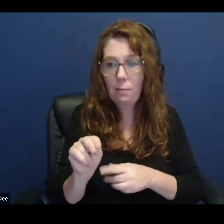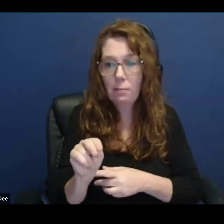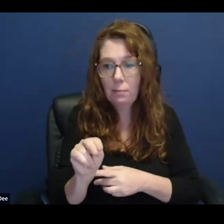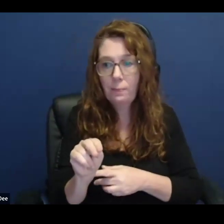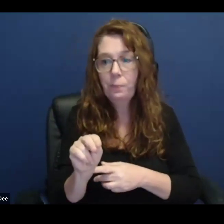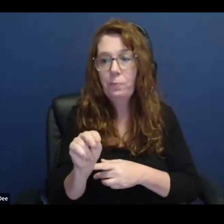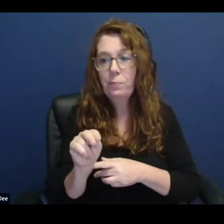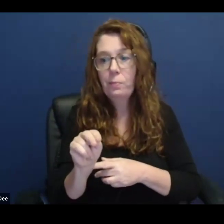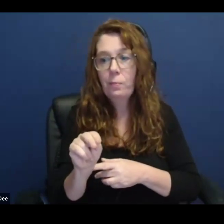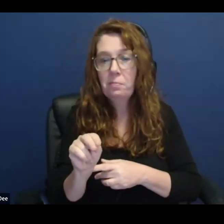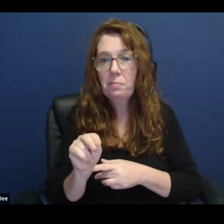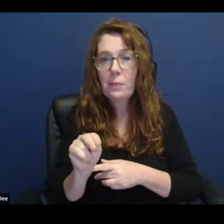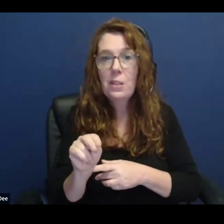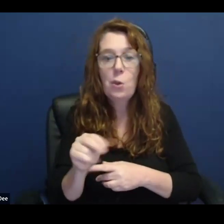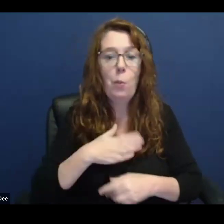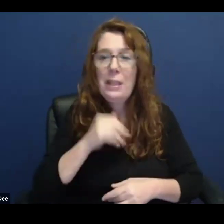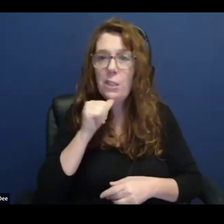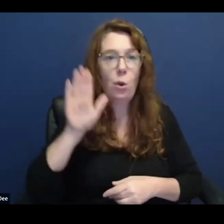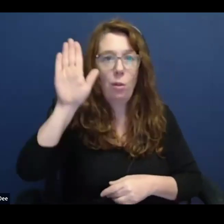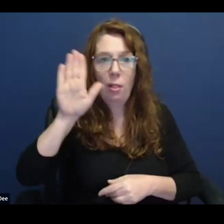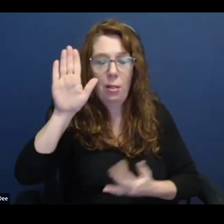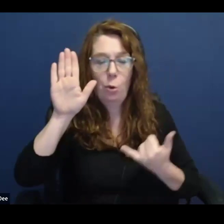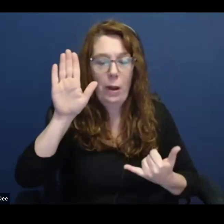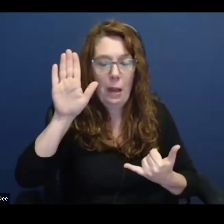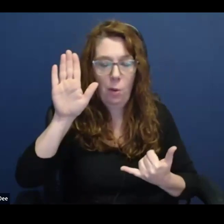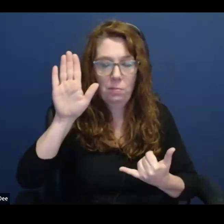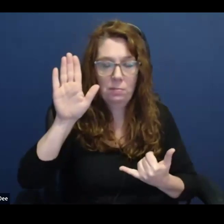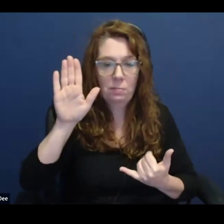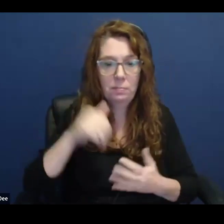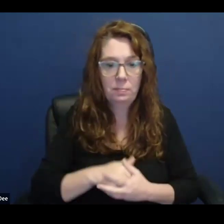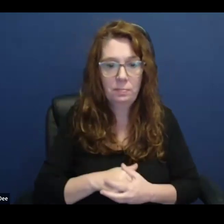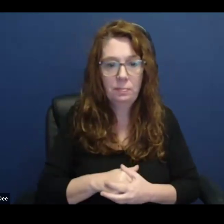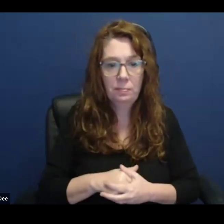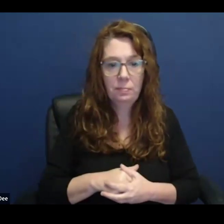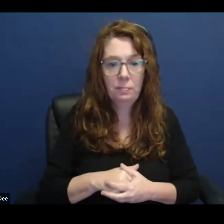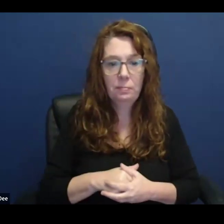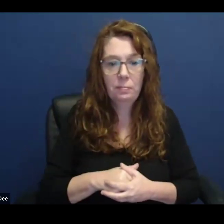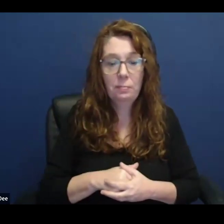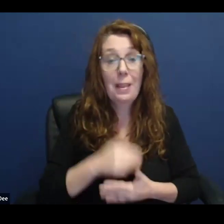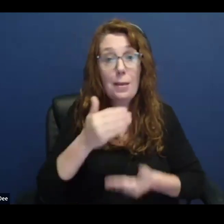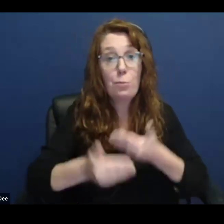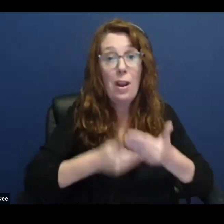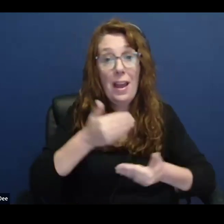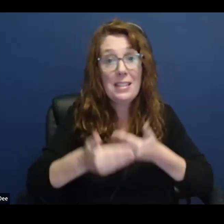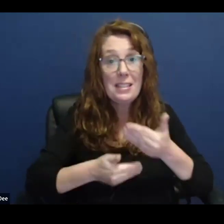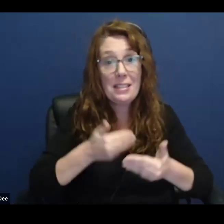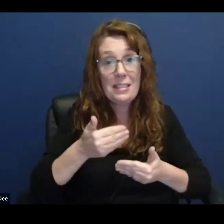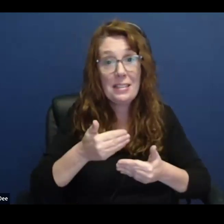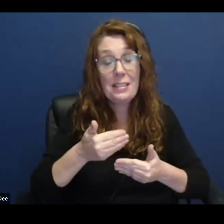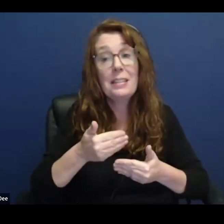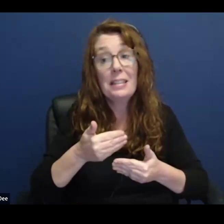please refrain from raising your hands. We are our process here is to use the Q&A function